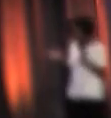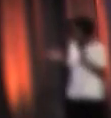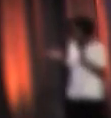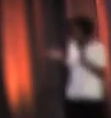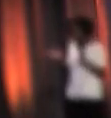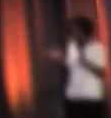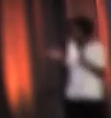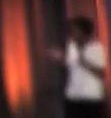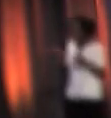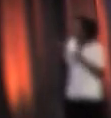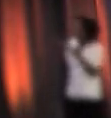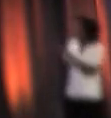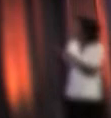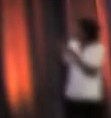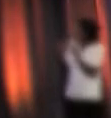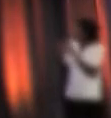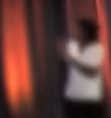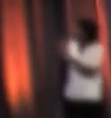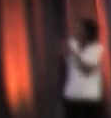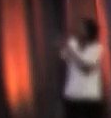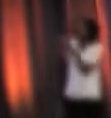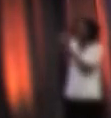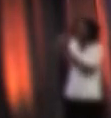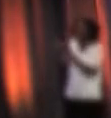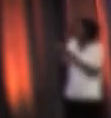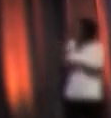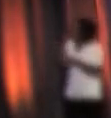limits of digital literacy and universal design principles in the museum.